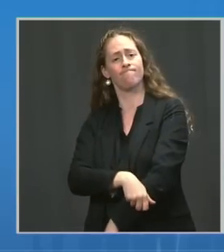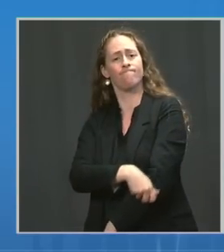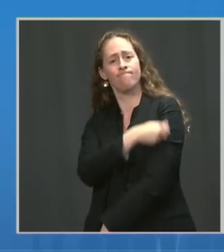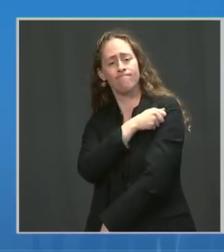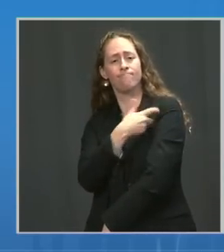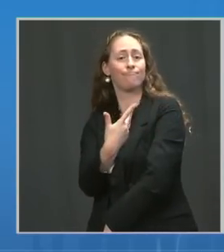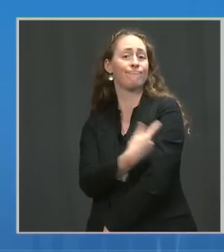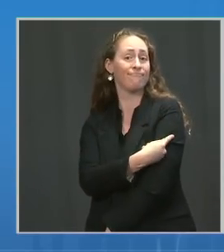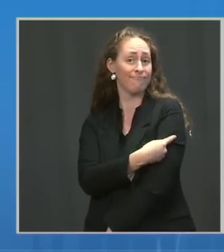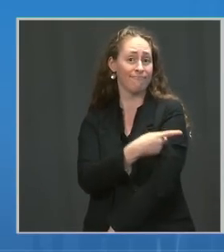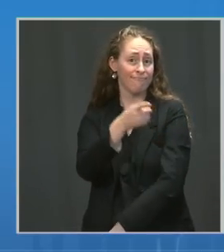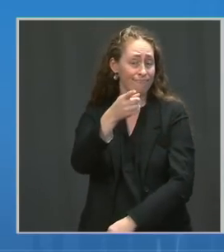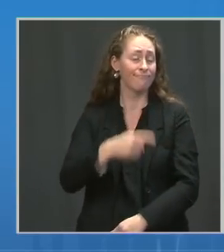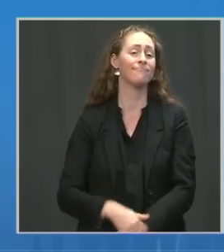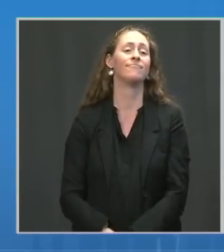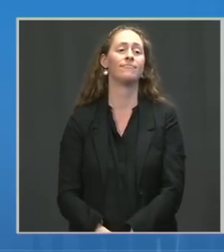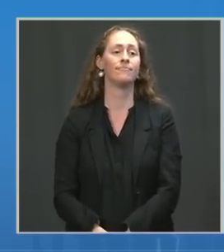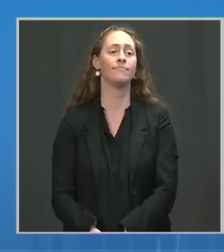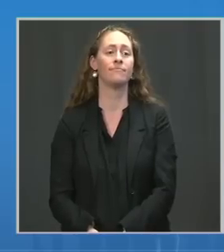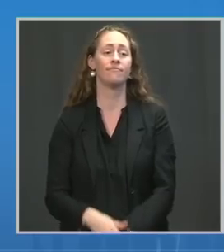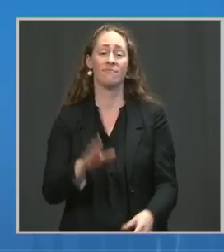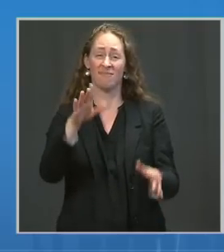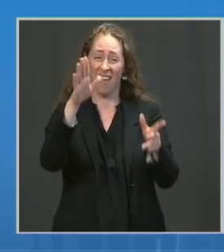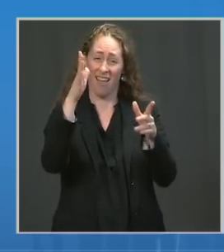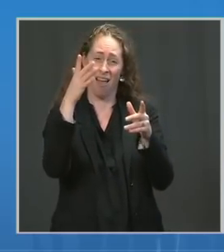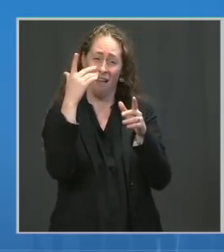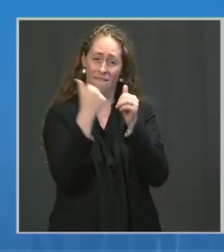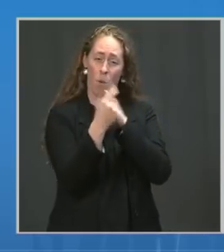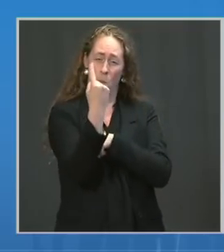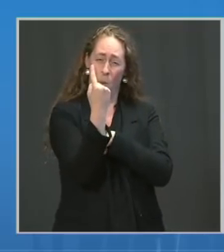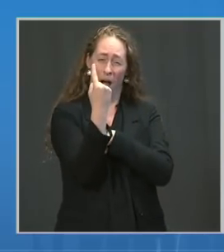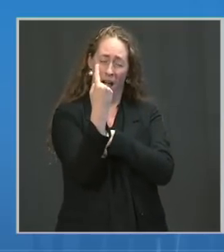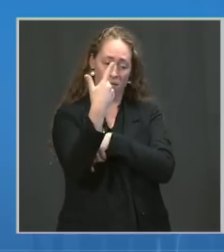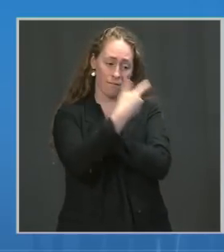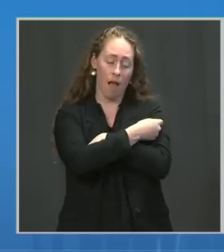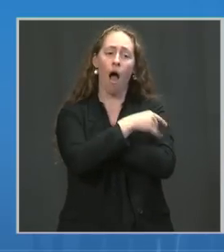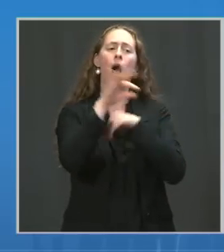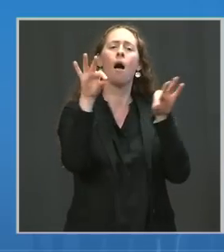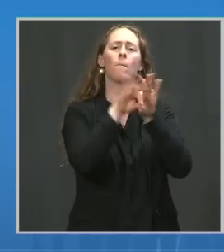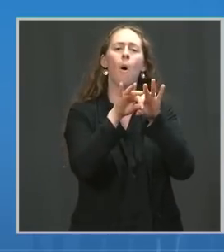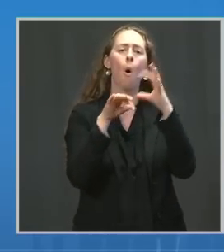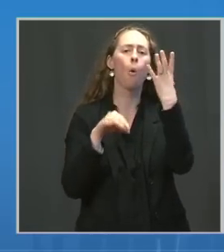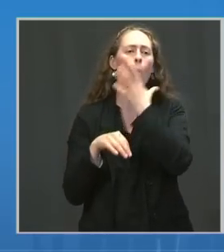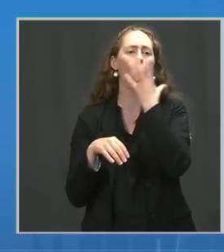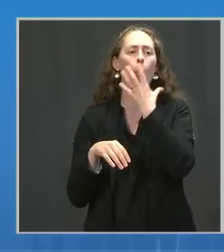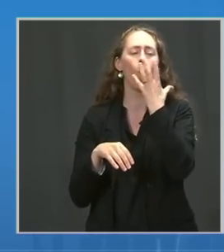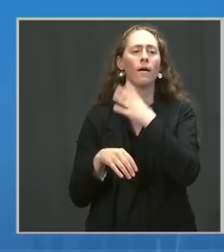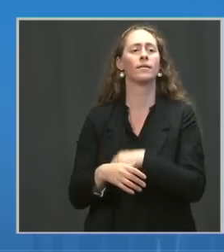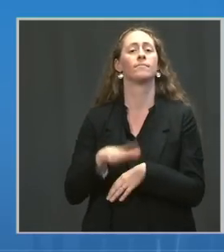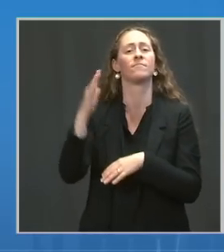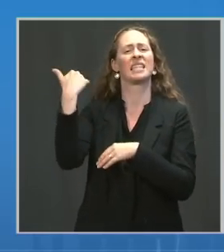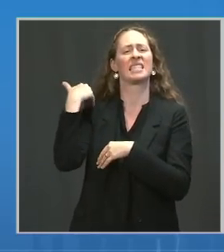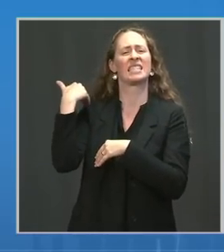Each and every shot matters. And last week, the President laid out several areas where we're taking additional steps